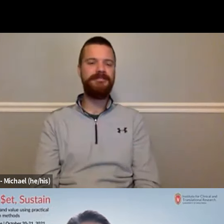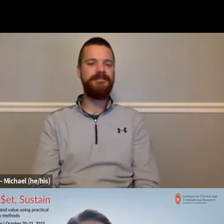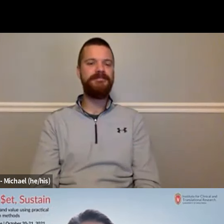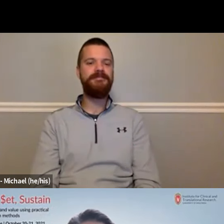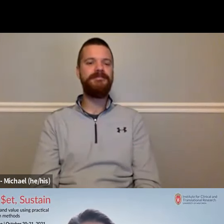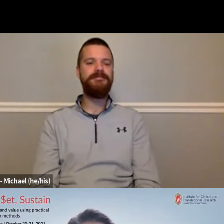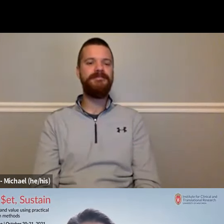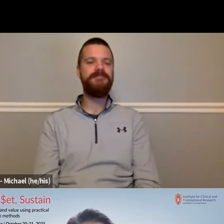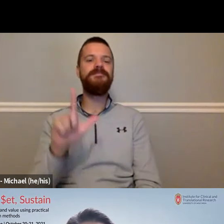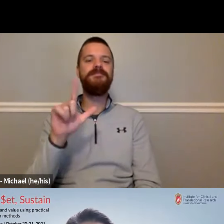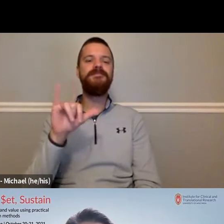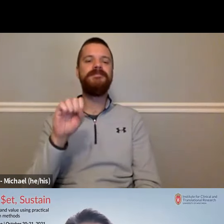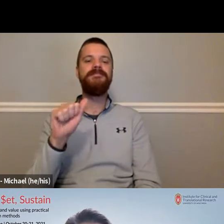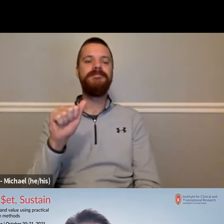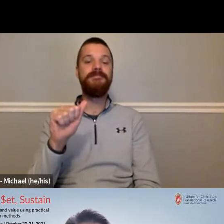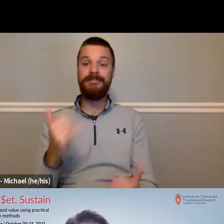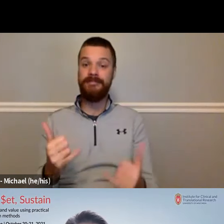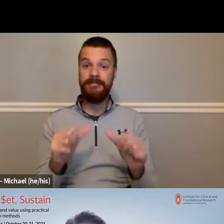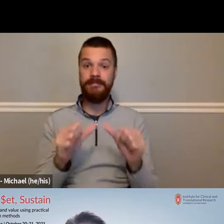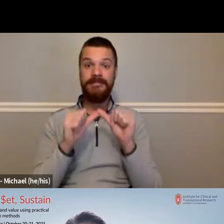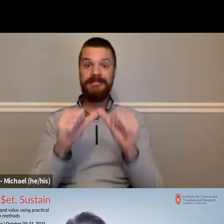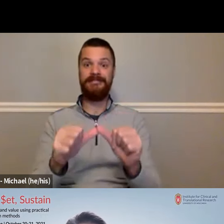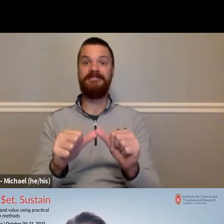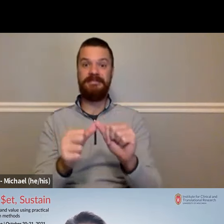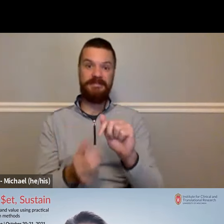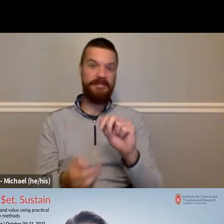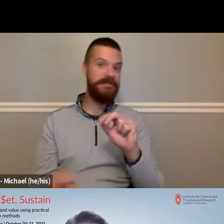Lisa Saldana (she/her/hers): As a sort of continuing to build off of this idea of.